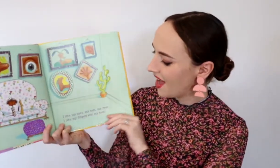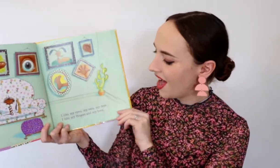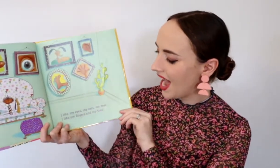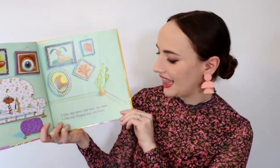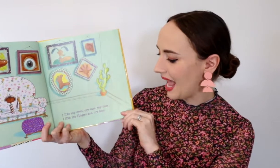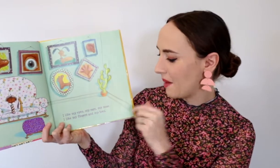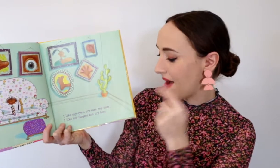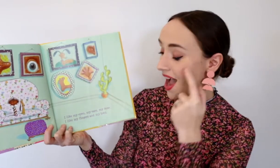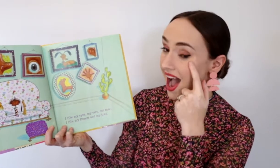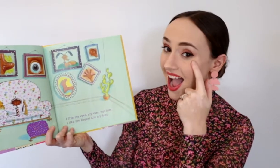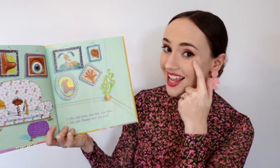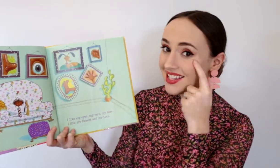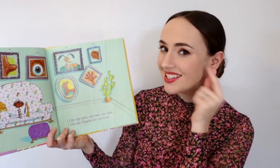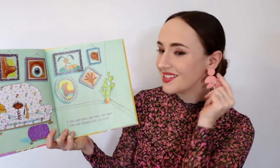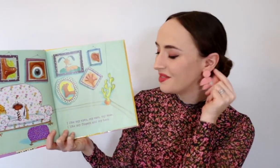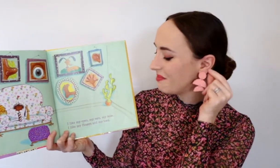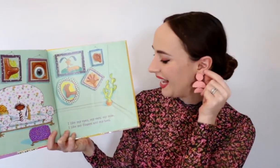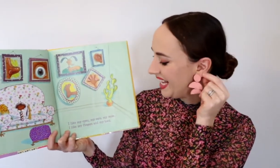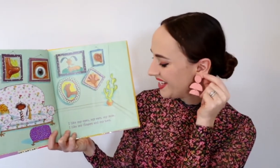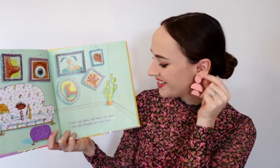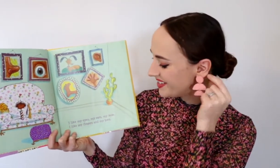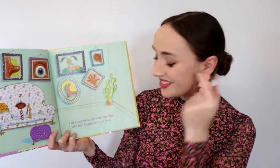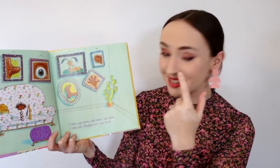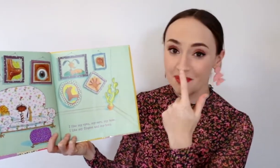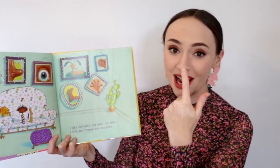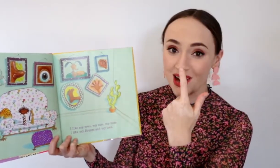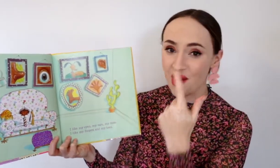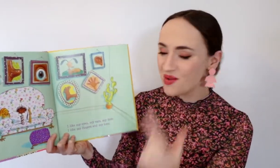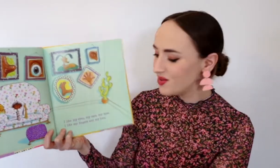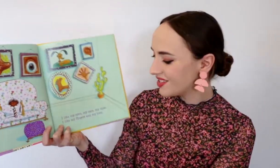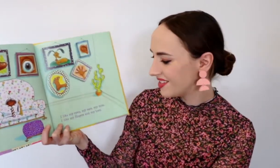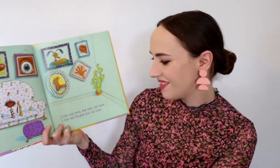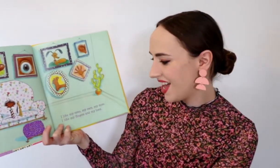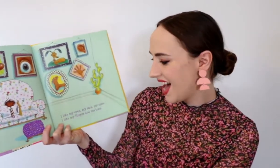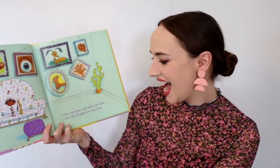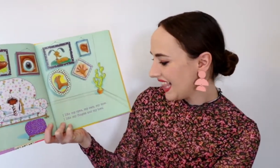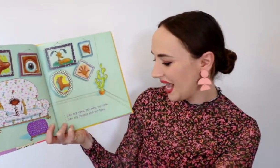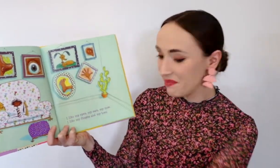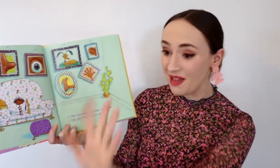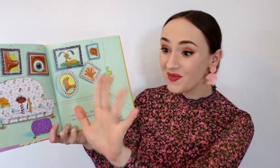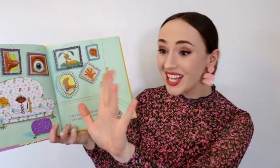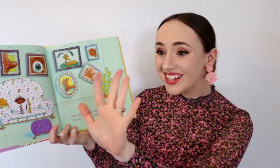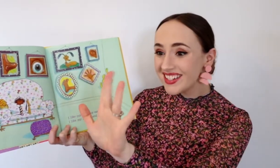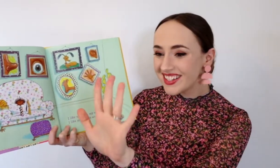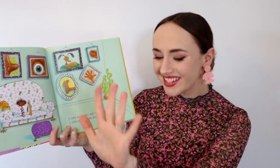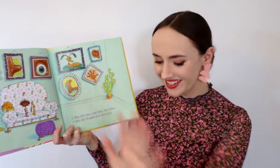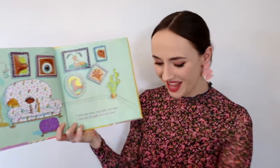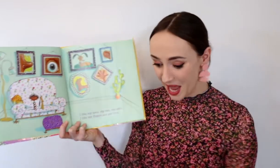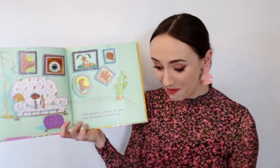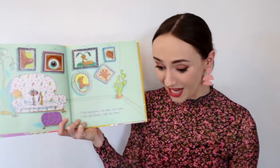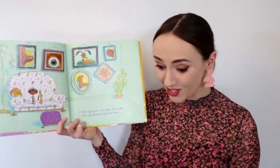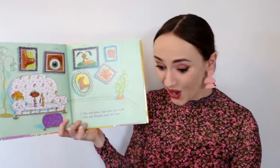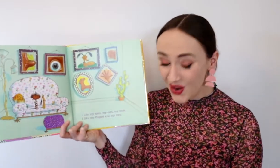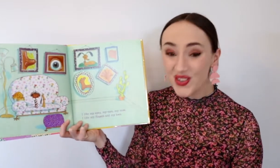I like my eyes, my ears, my nose. I like my fingers and my toes.